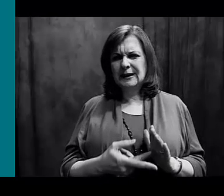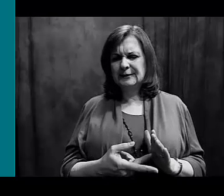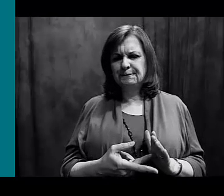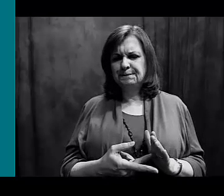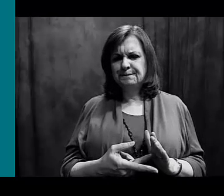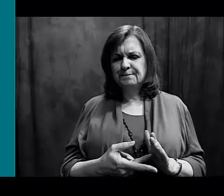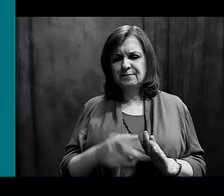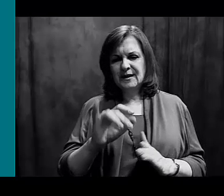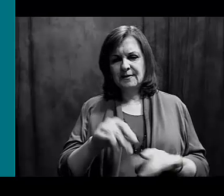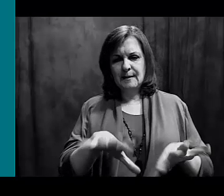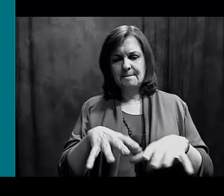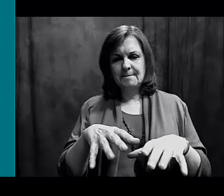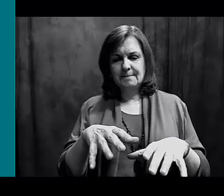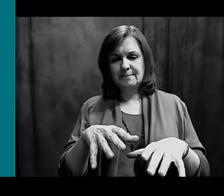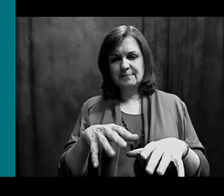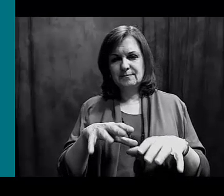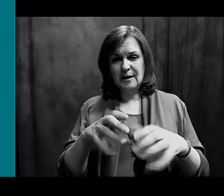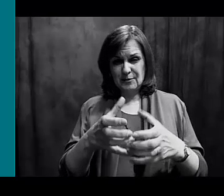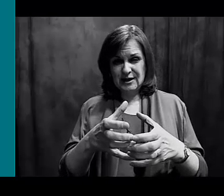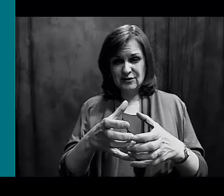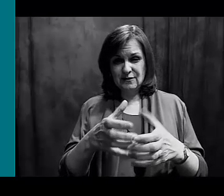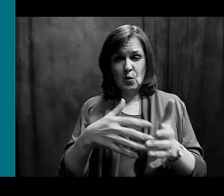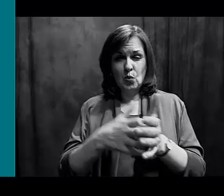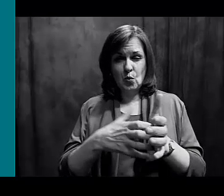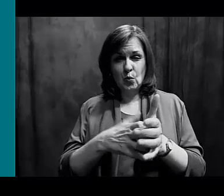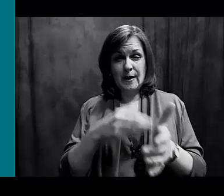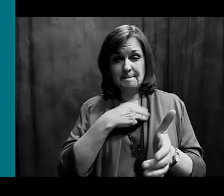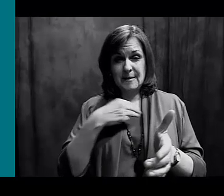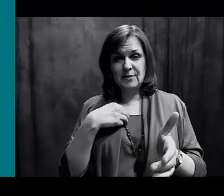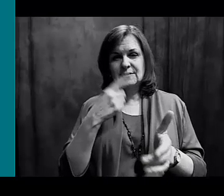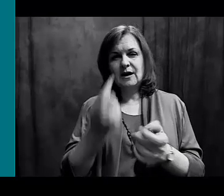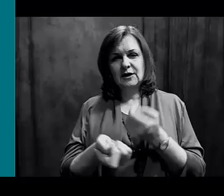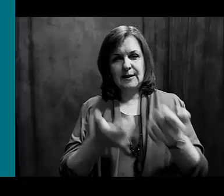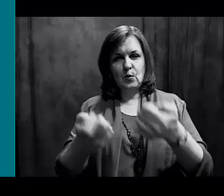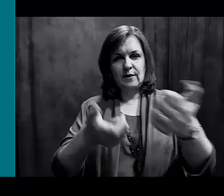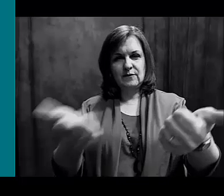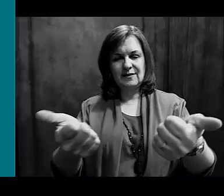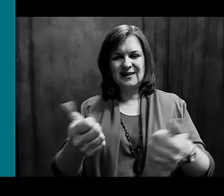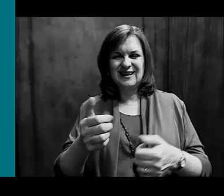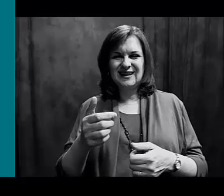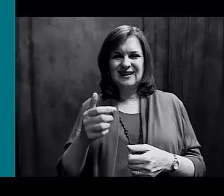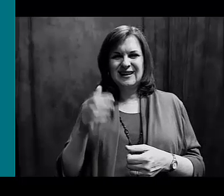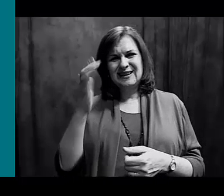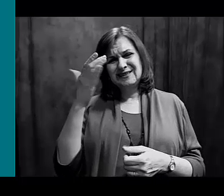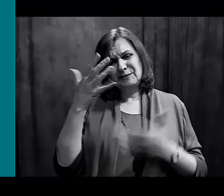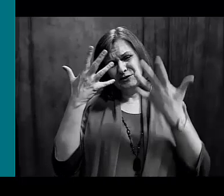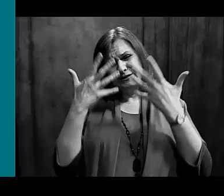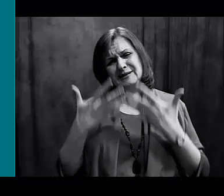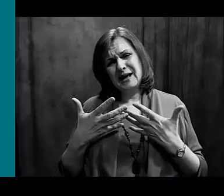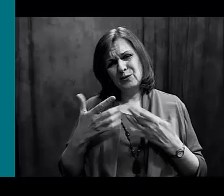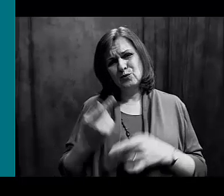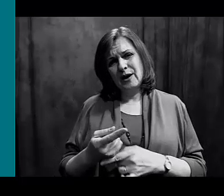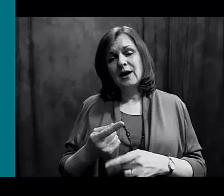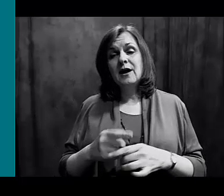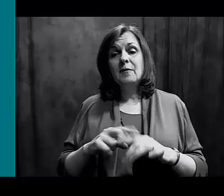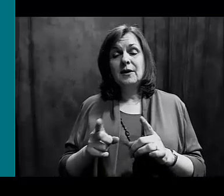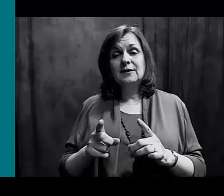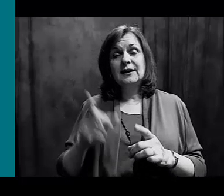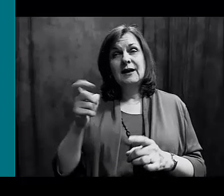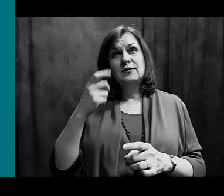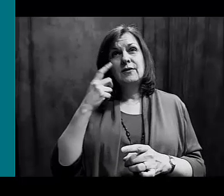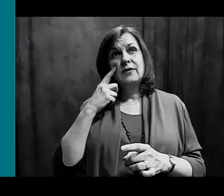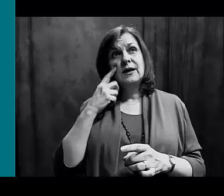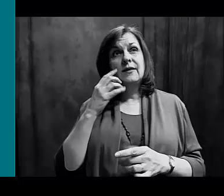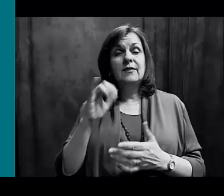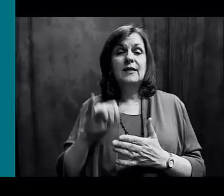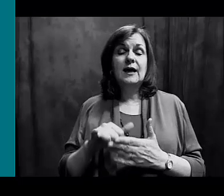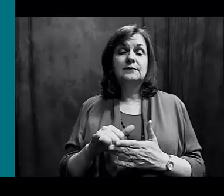it's getting rid of the weak. And now to many of you this may seem kind of sad! But we have to think about the fact that if